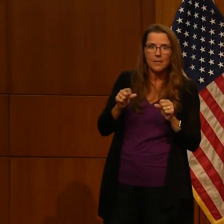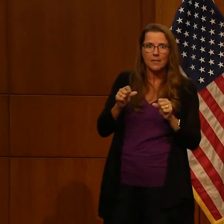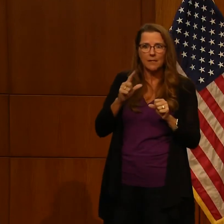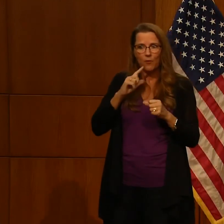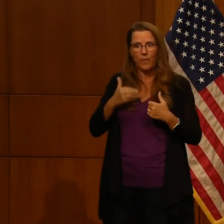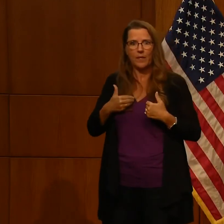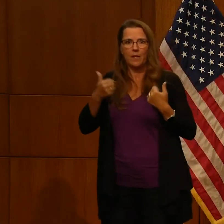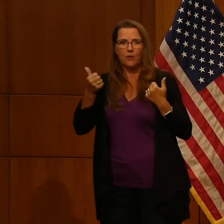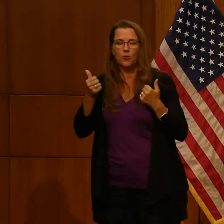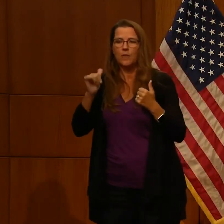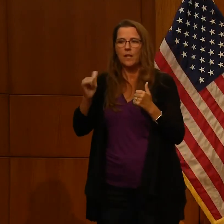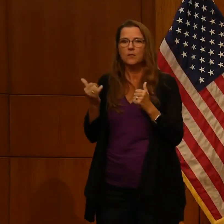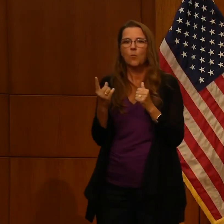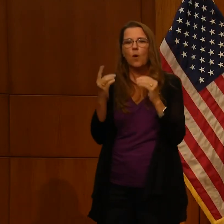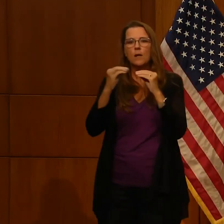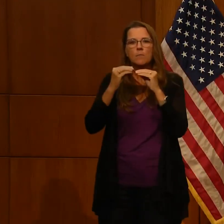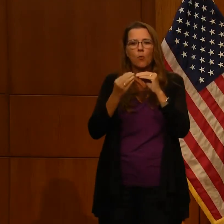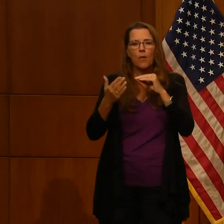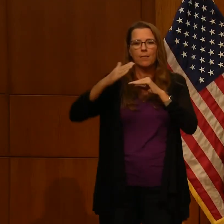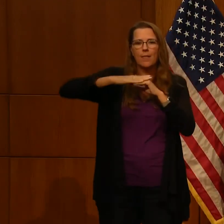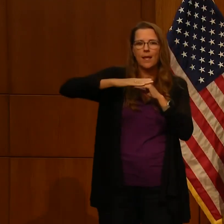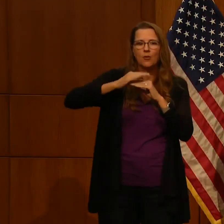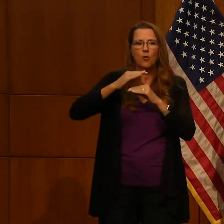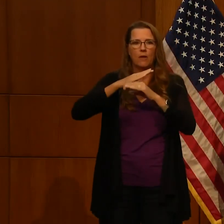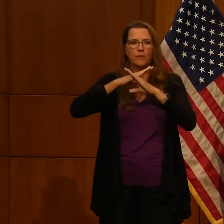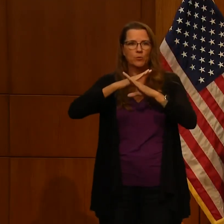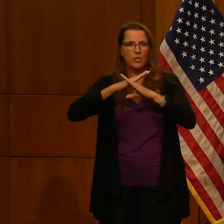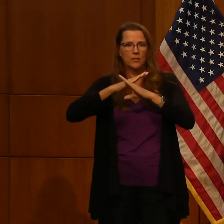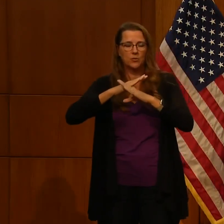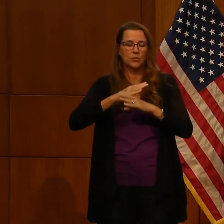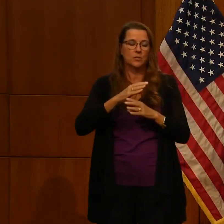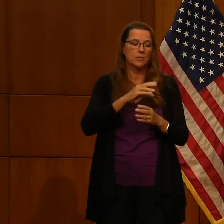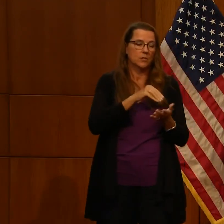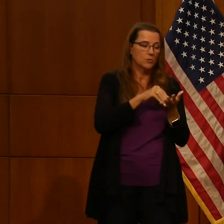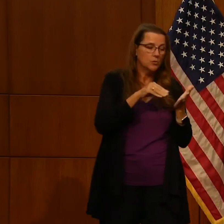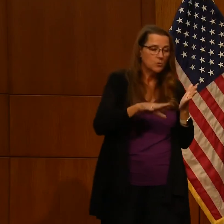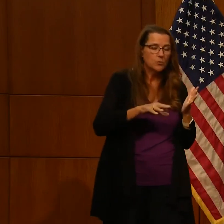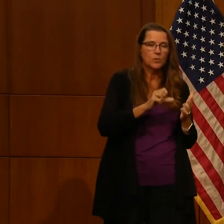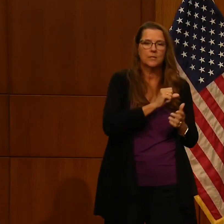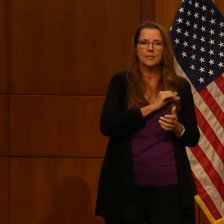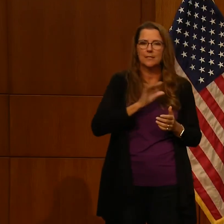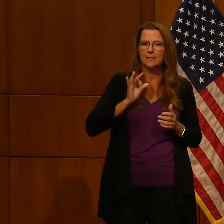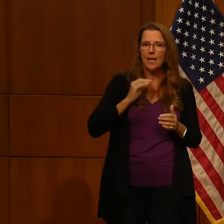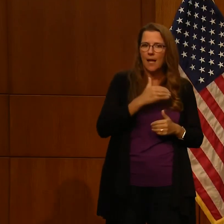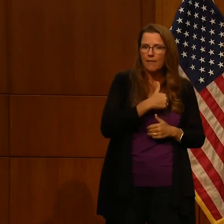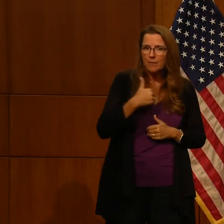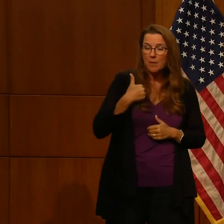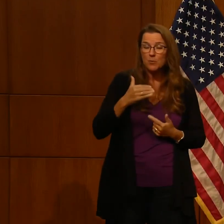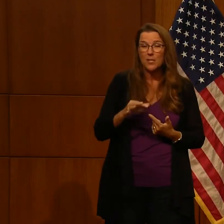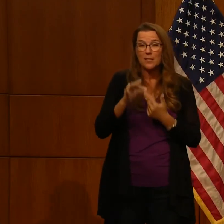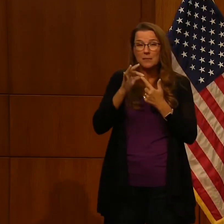POSSIBILITY OF A VACCINE AS ANOTHER LAYER OF PROTECTION FOR